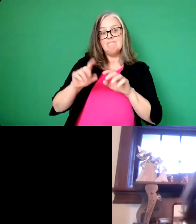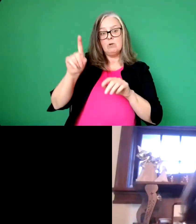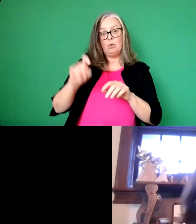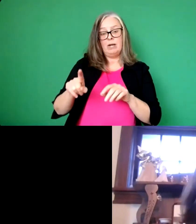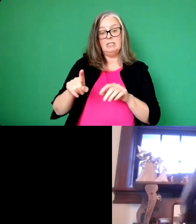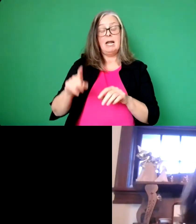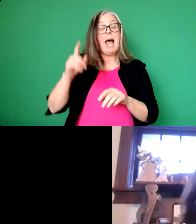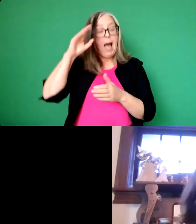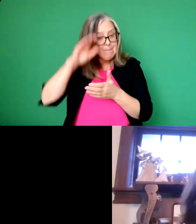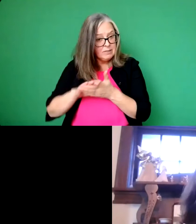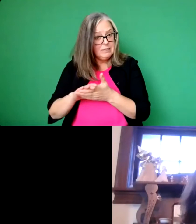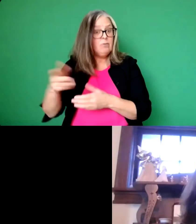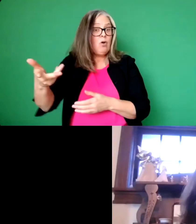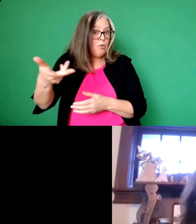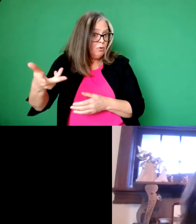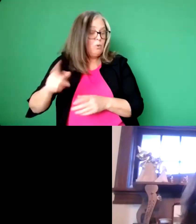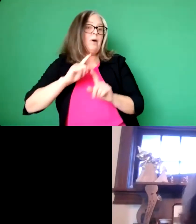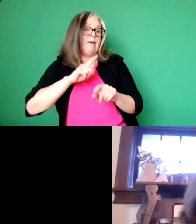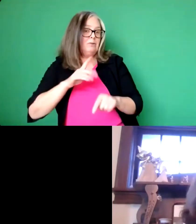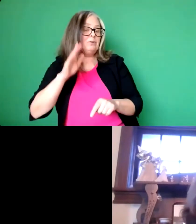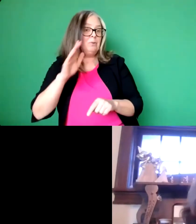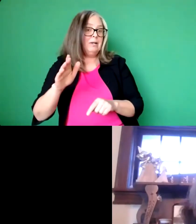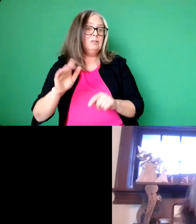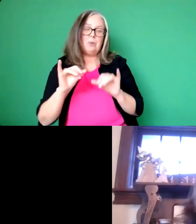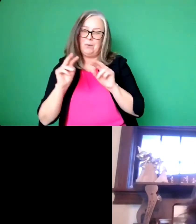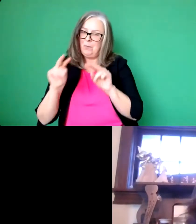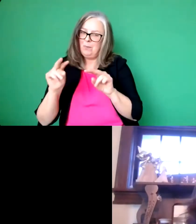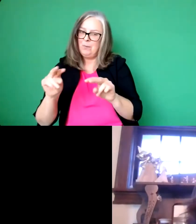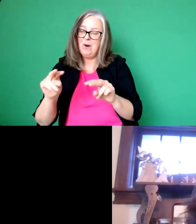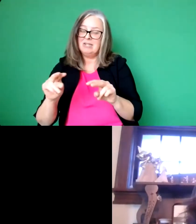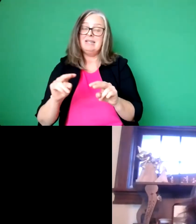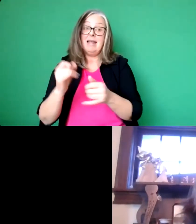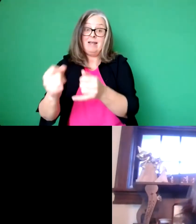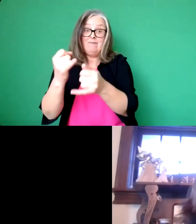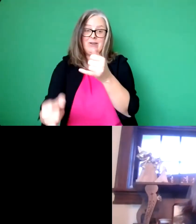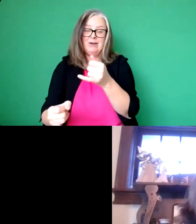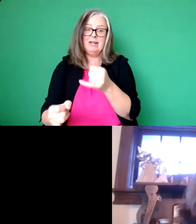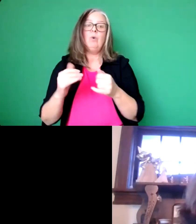be time for for questions at the very end so it's nice to see everybody so so engaged today so at